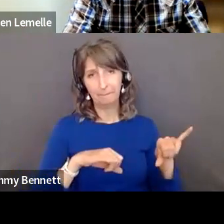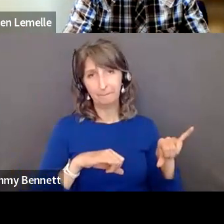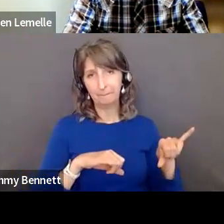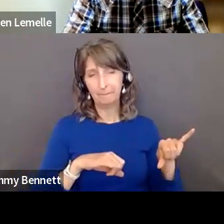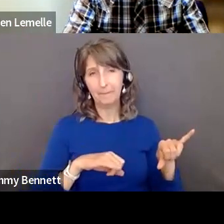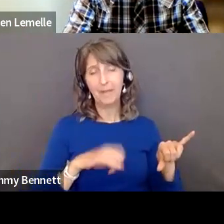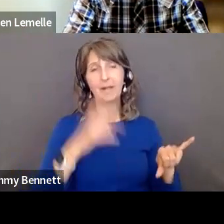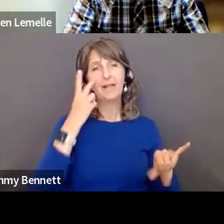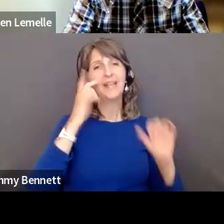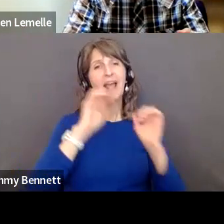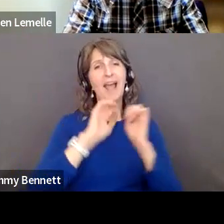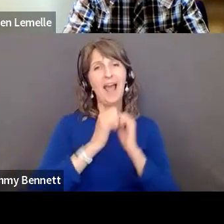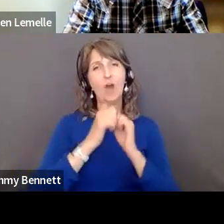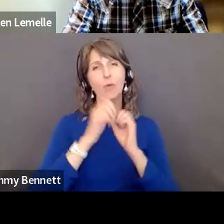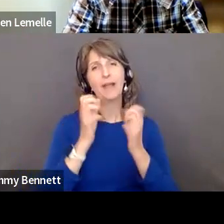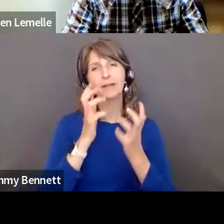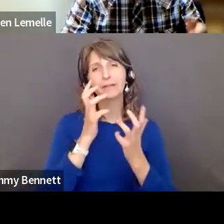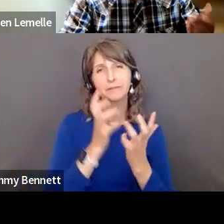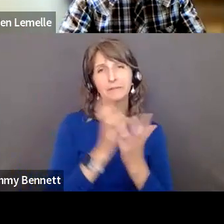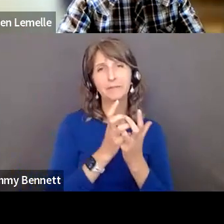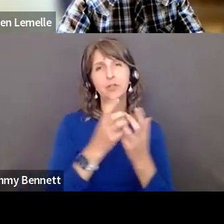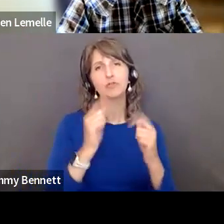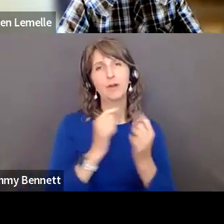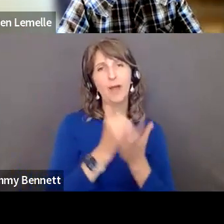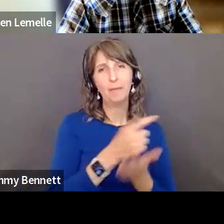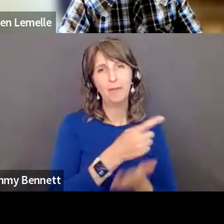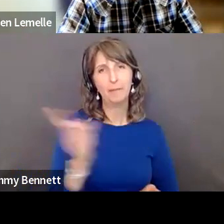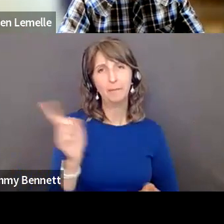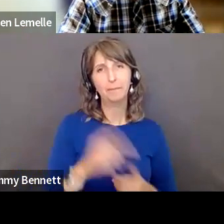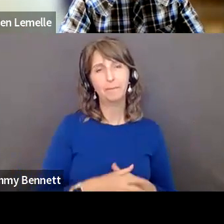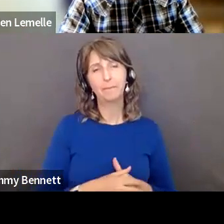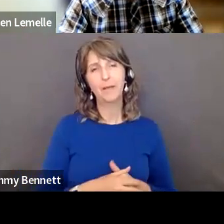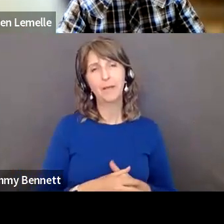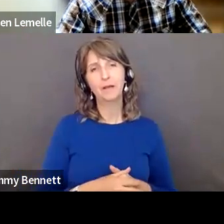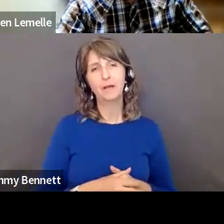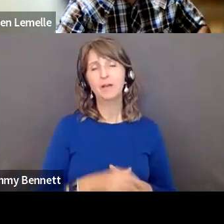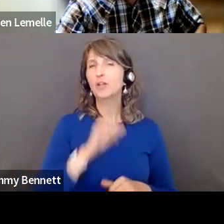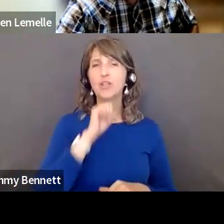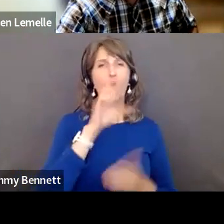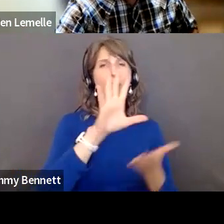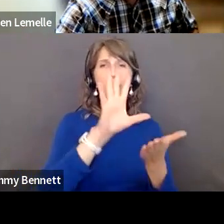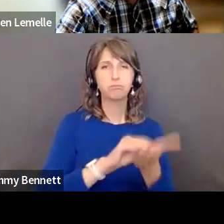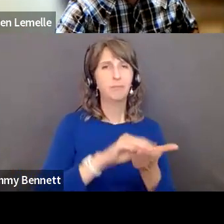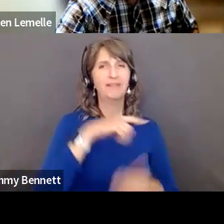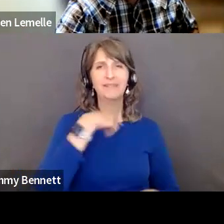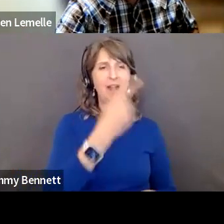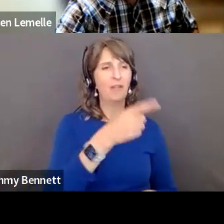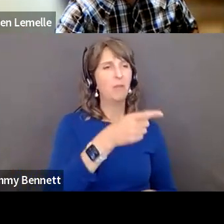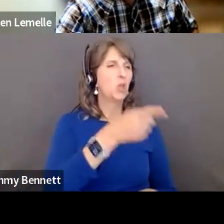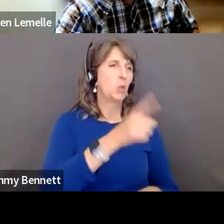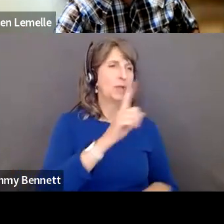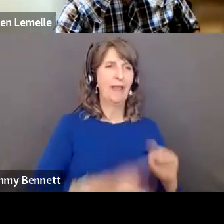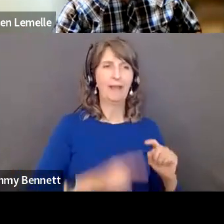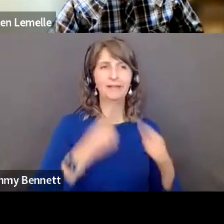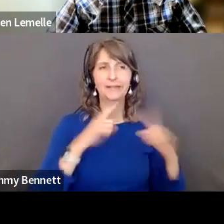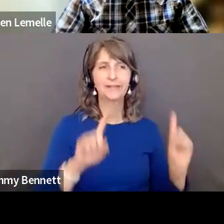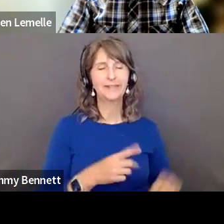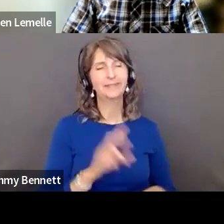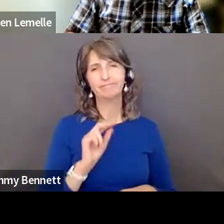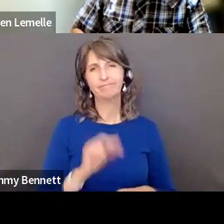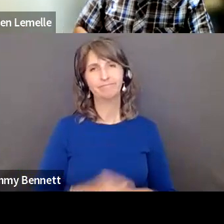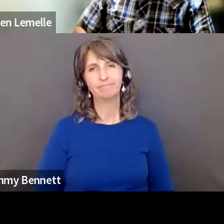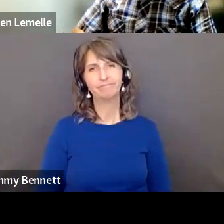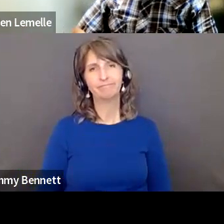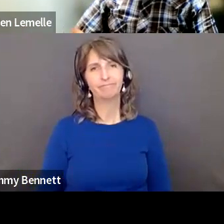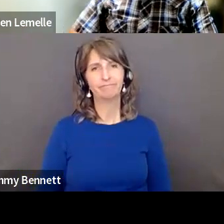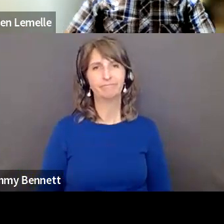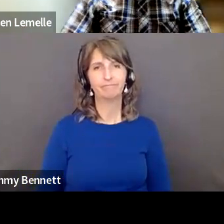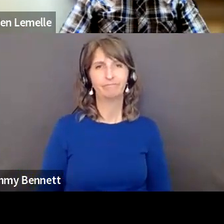To help the child out. Is that break them down and make them think that they're not gonna be anything.